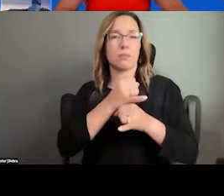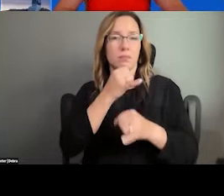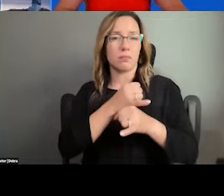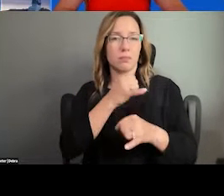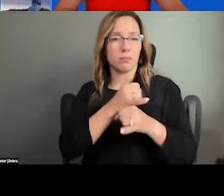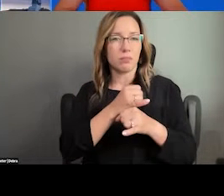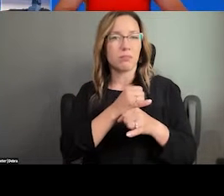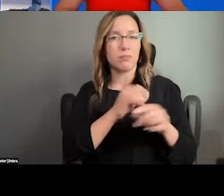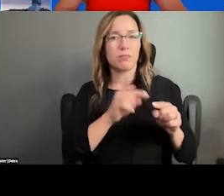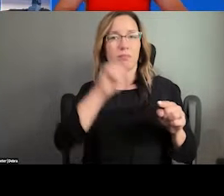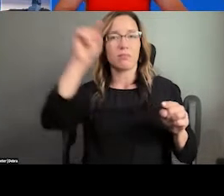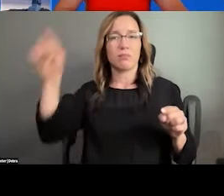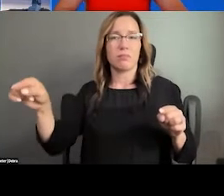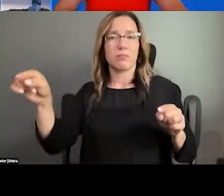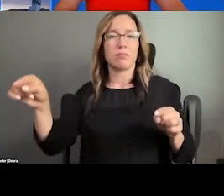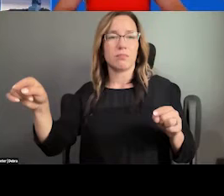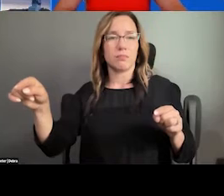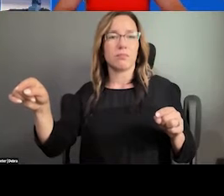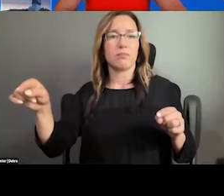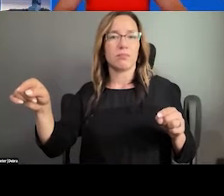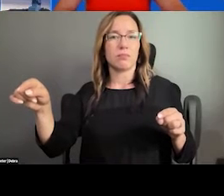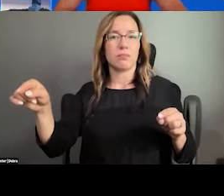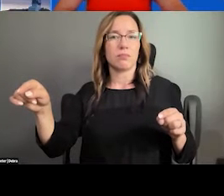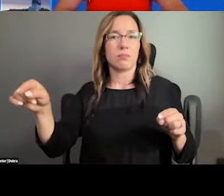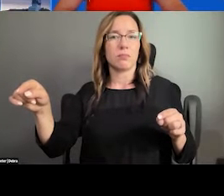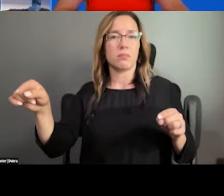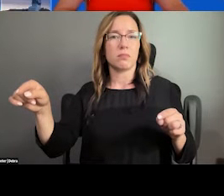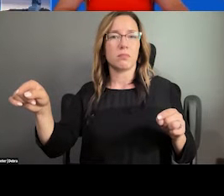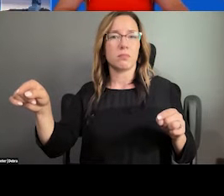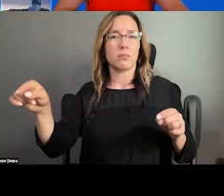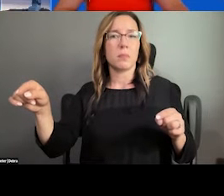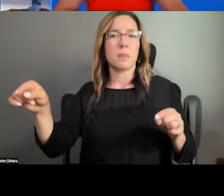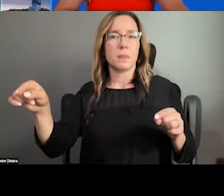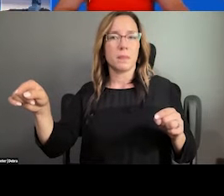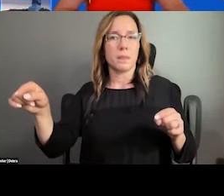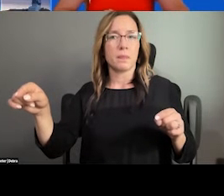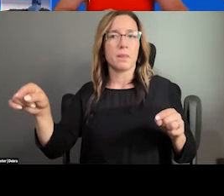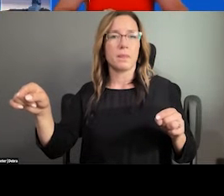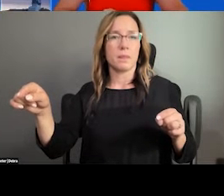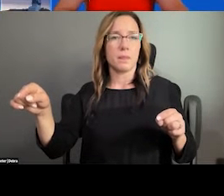this information that is provided as part of the project description is